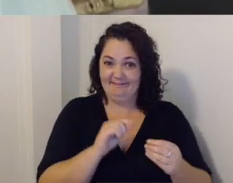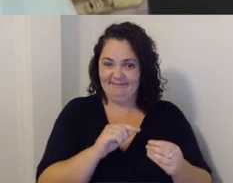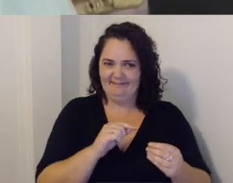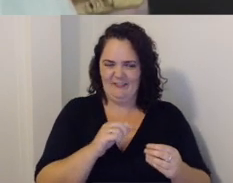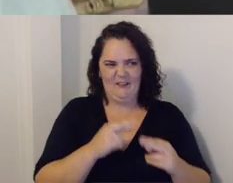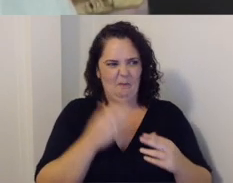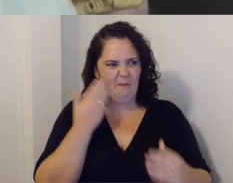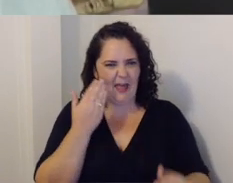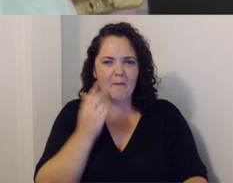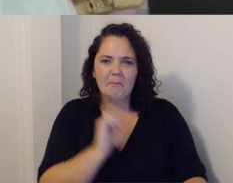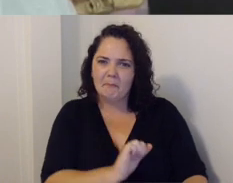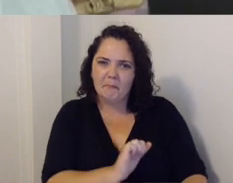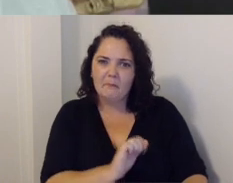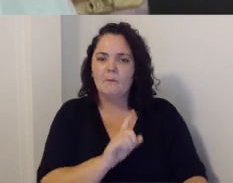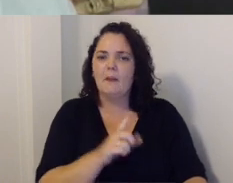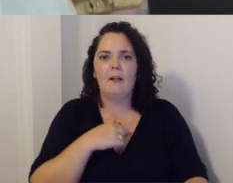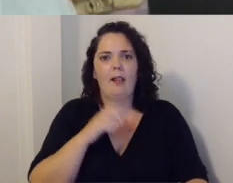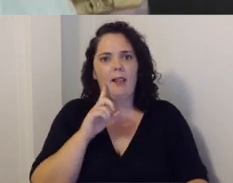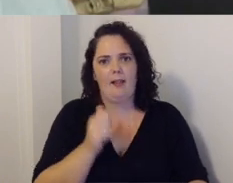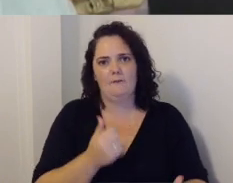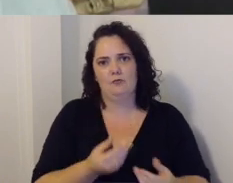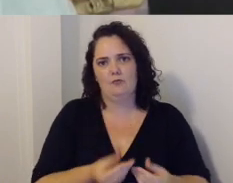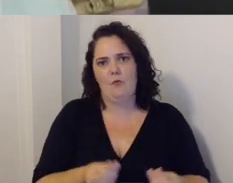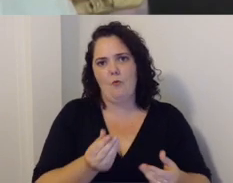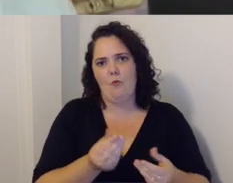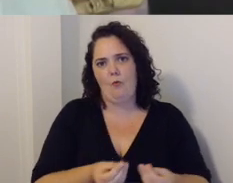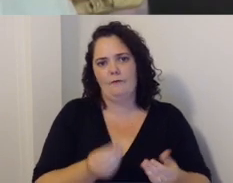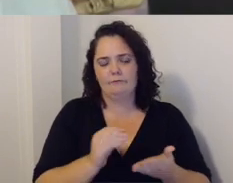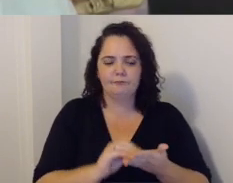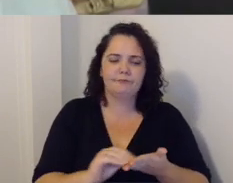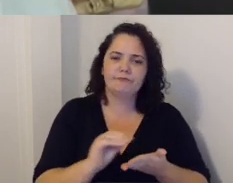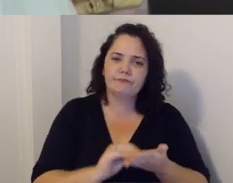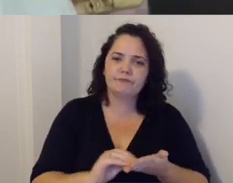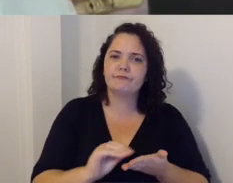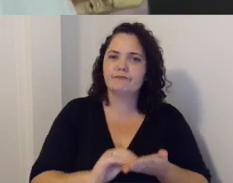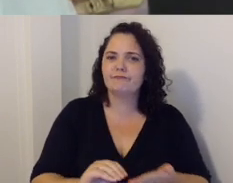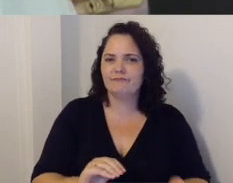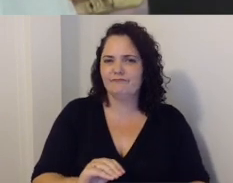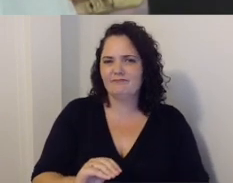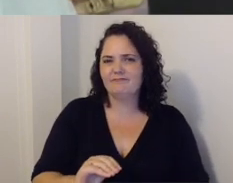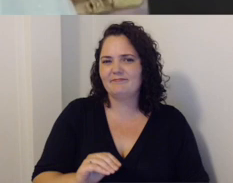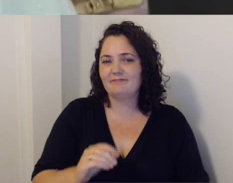think they're um for removing makeup but they're a beautiful soft dense white foam and I keep bags of